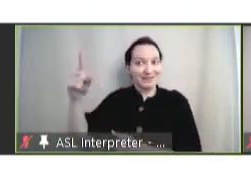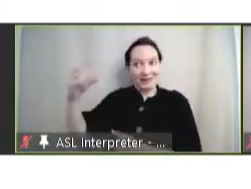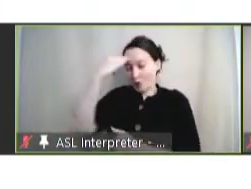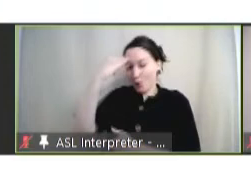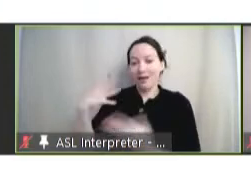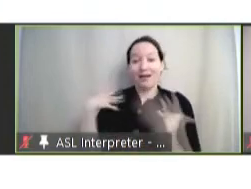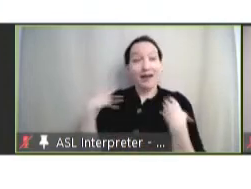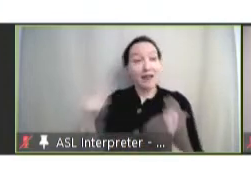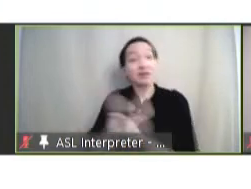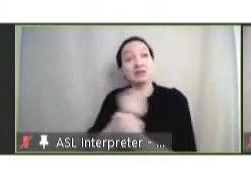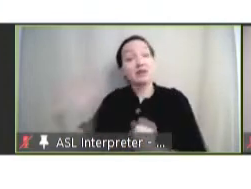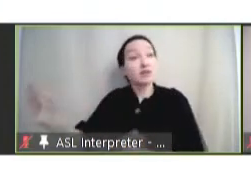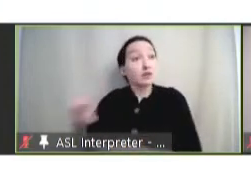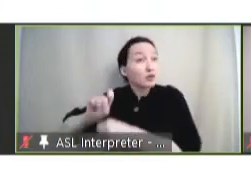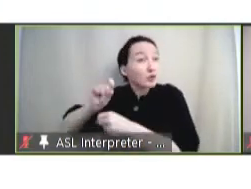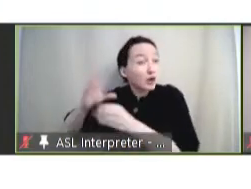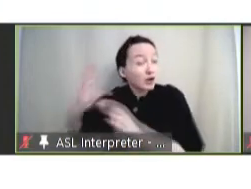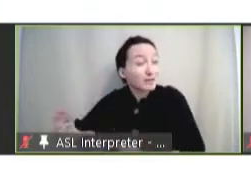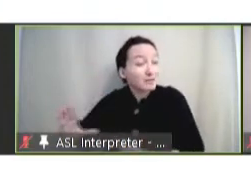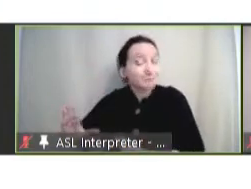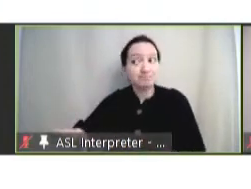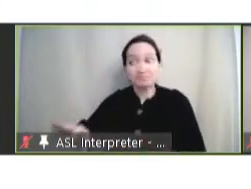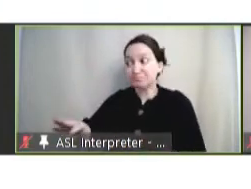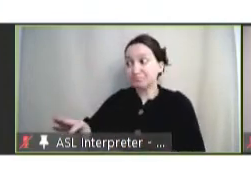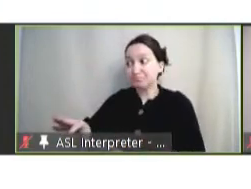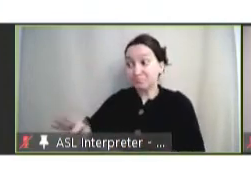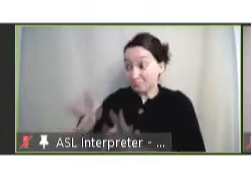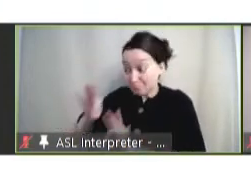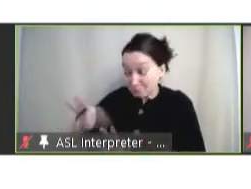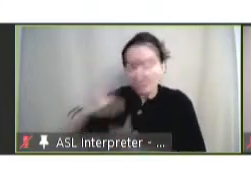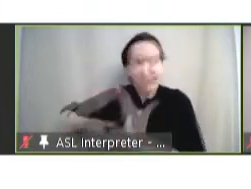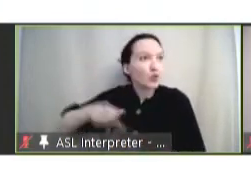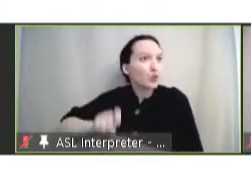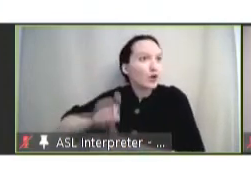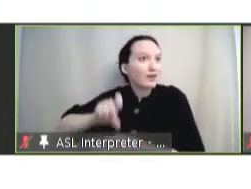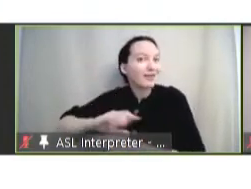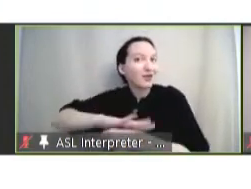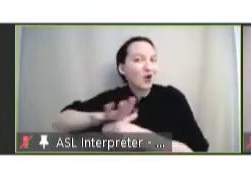safety of their workers intact as they're doing their job. And COVID is really no different.